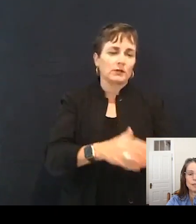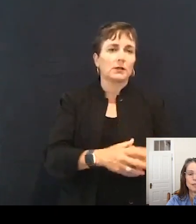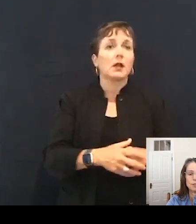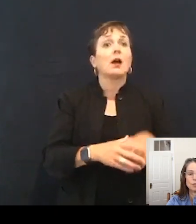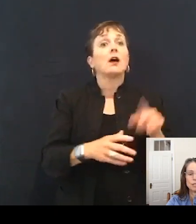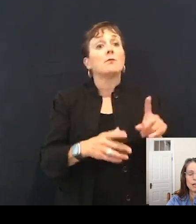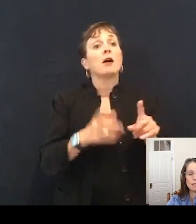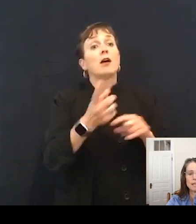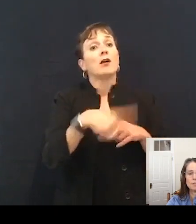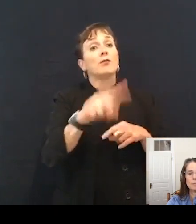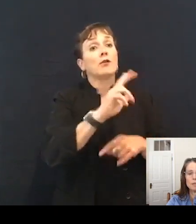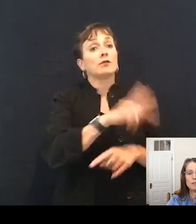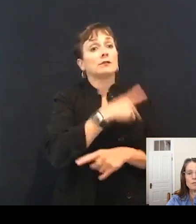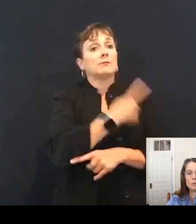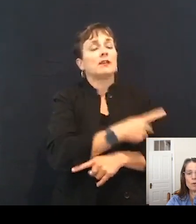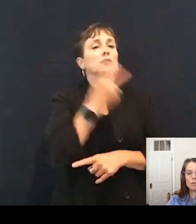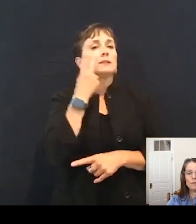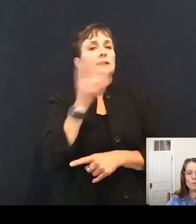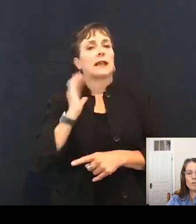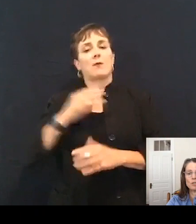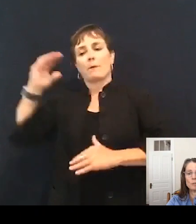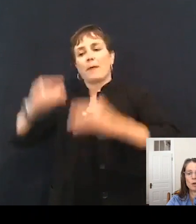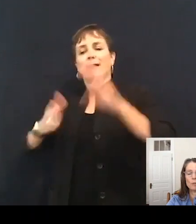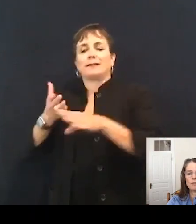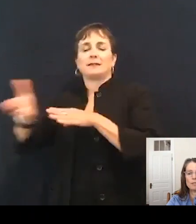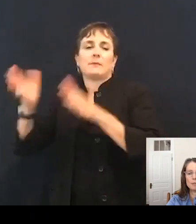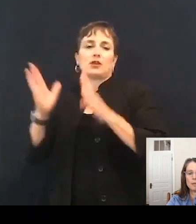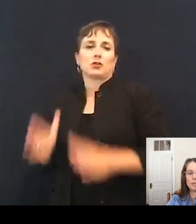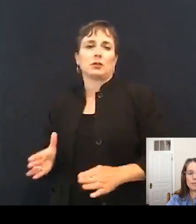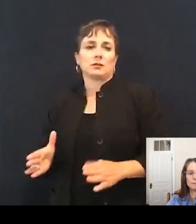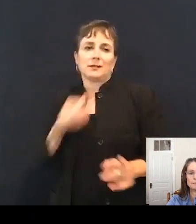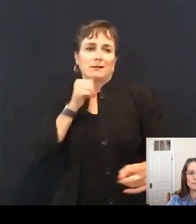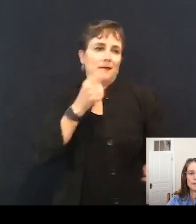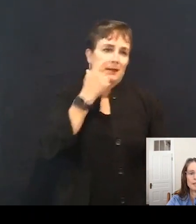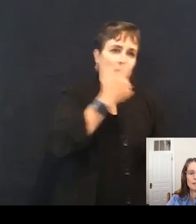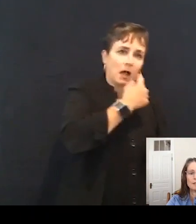You can contact me for more information about participating.